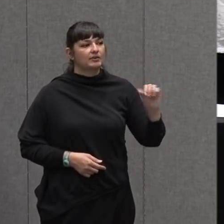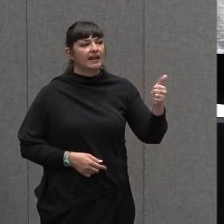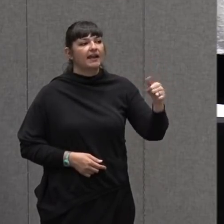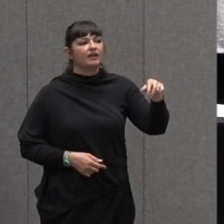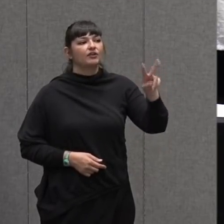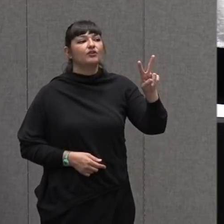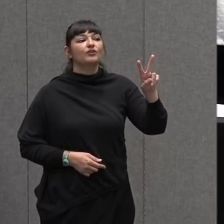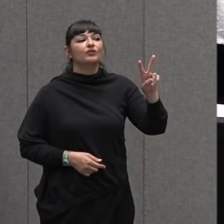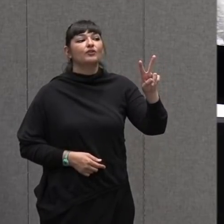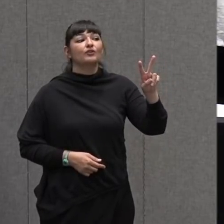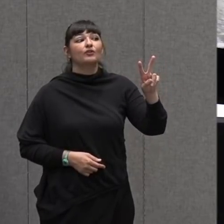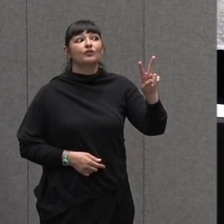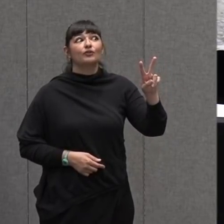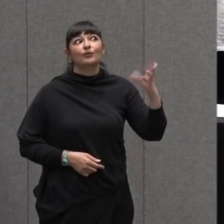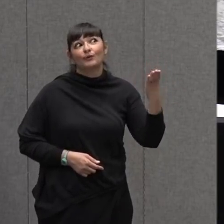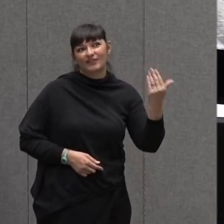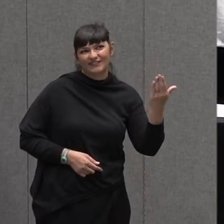two hundred - Fifteen